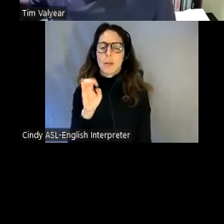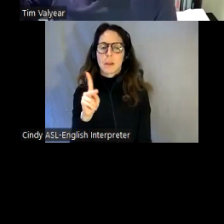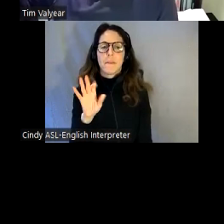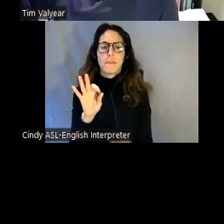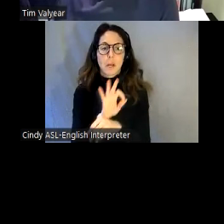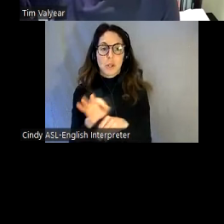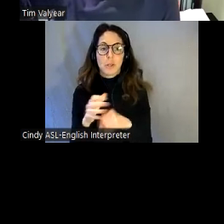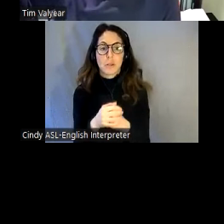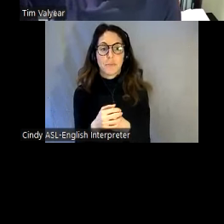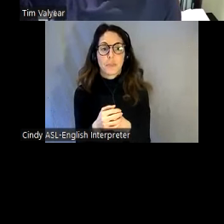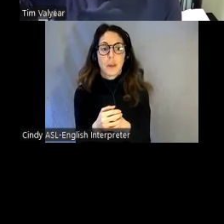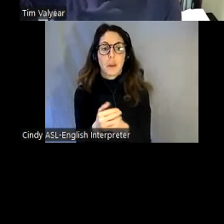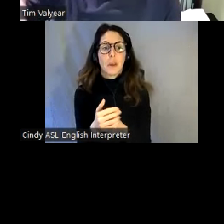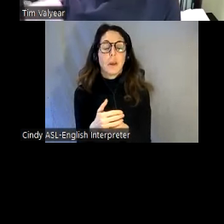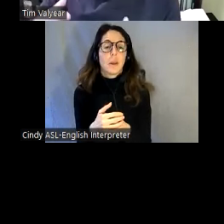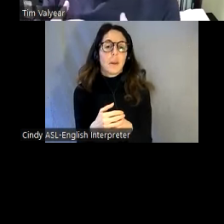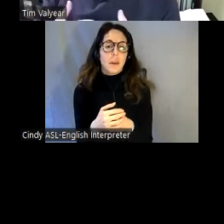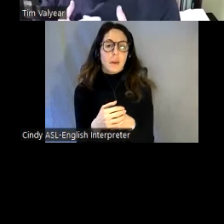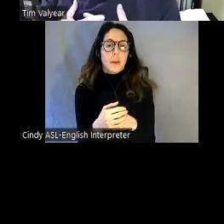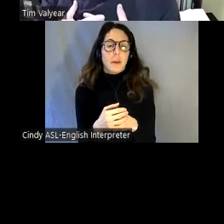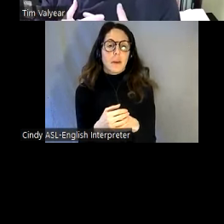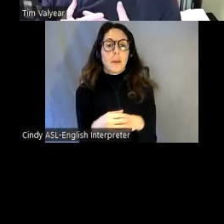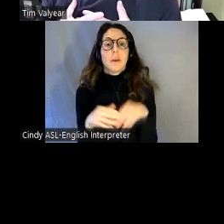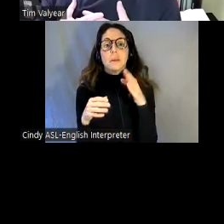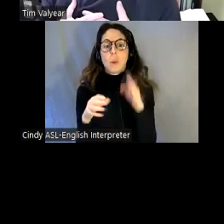minutes performing the high- risk functions. And the next